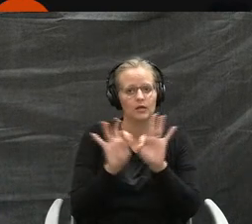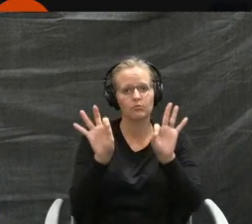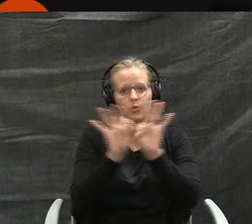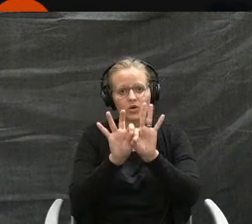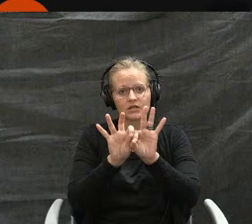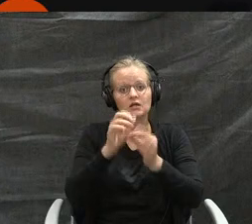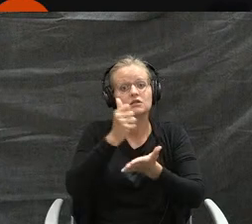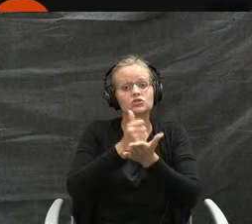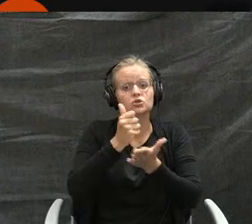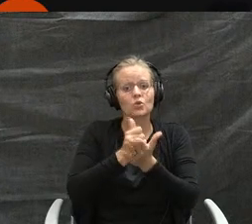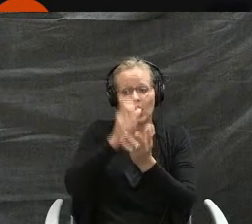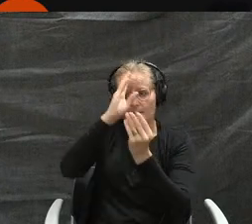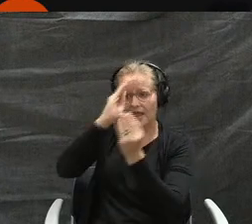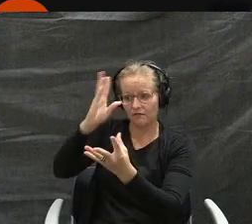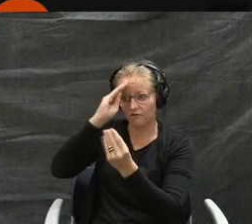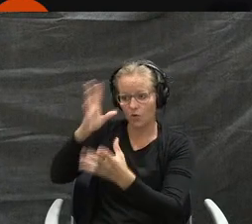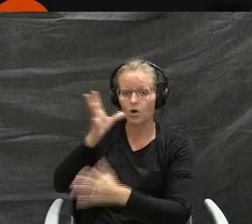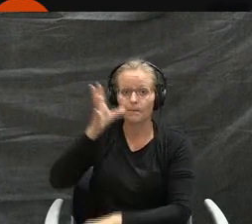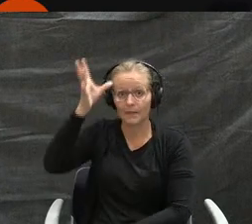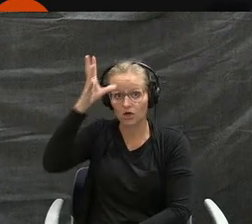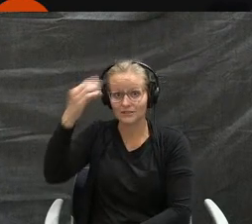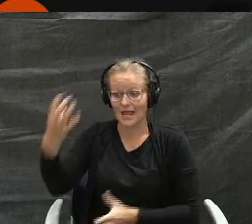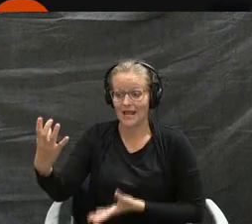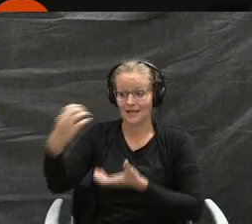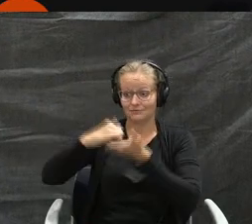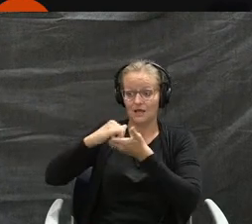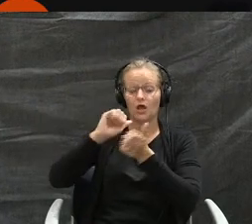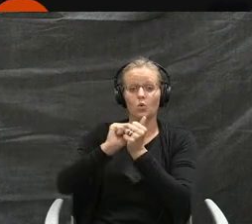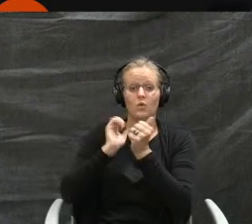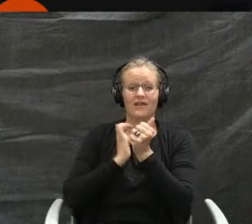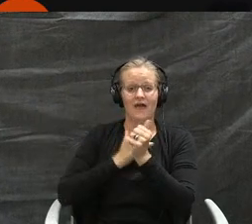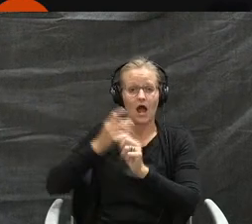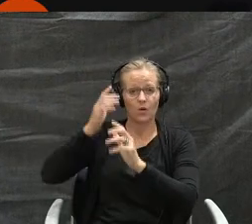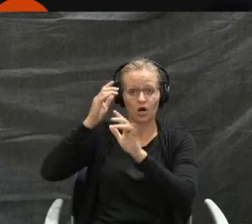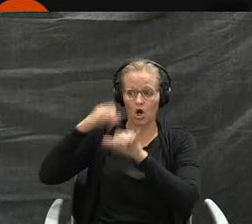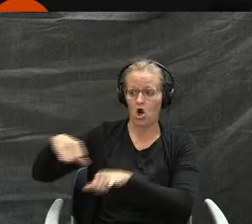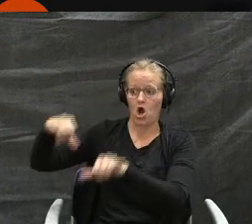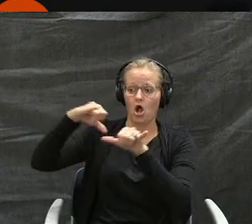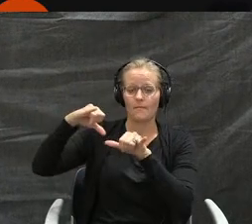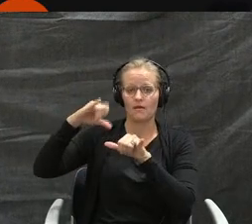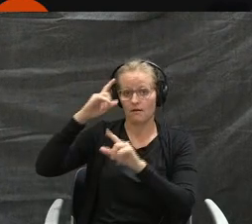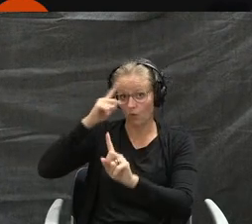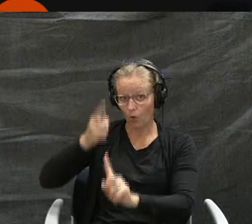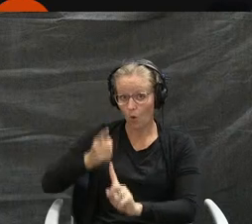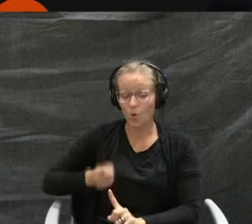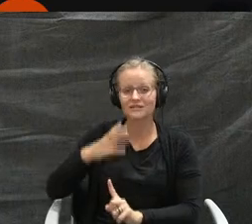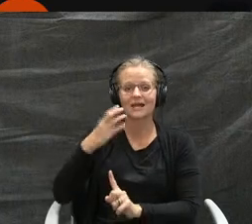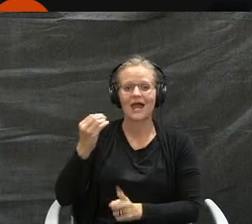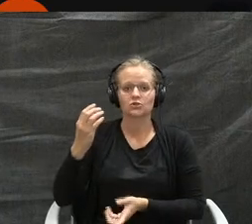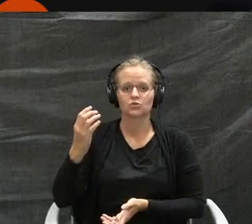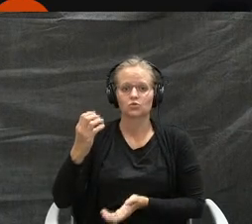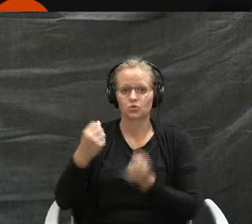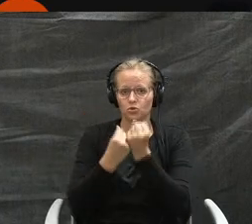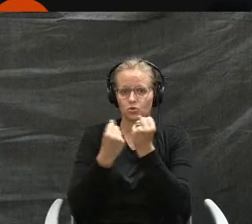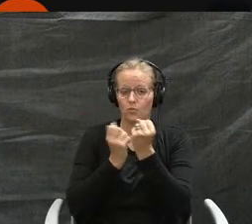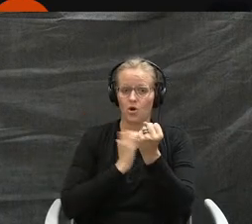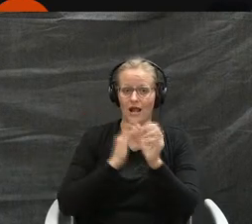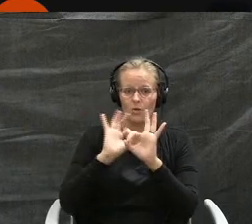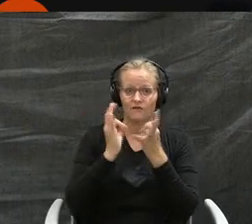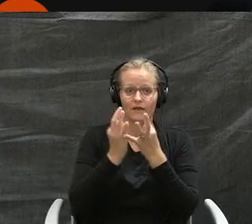informed, connected with our common goals and to support our families. These would also help update any necessary information